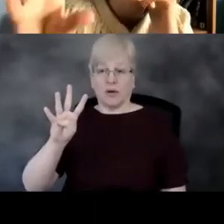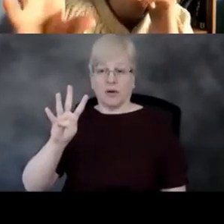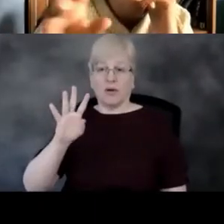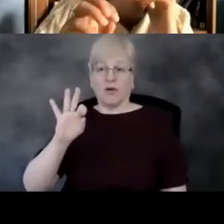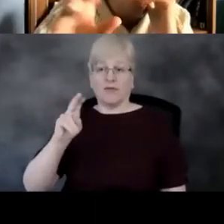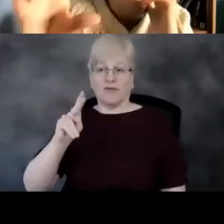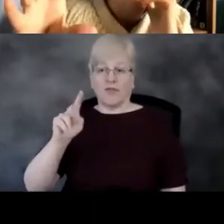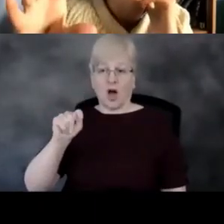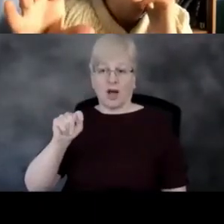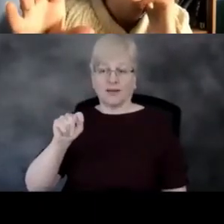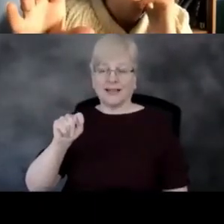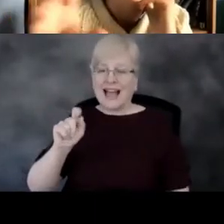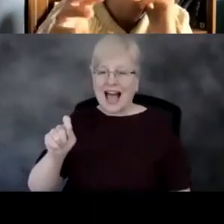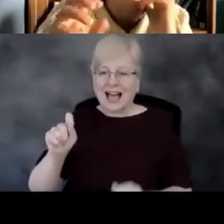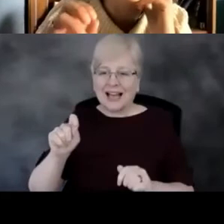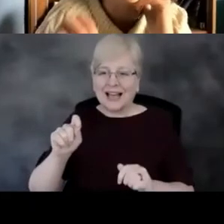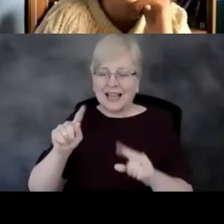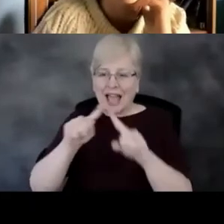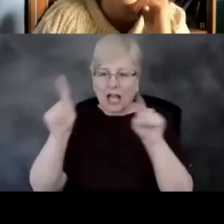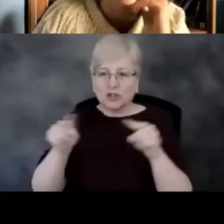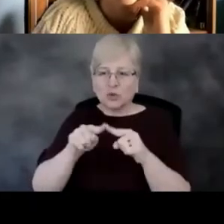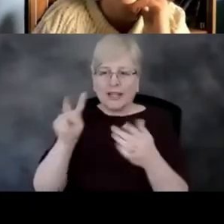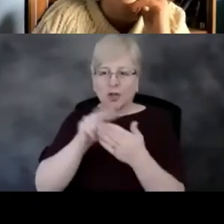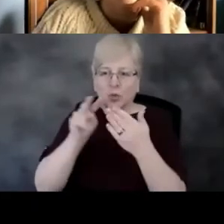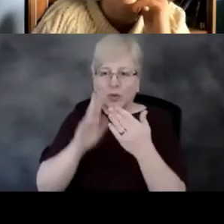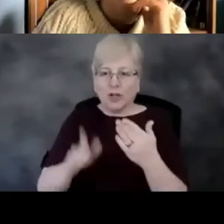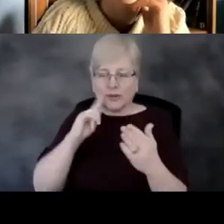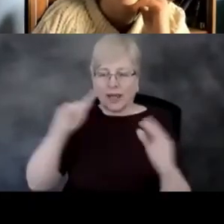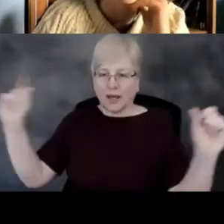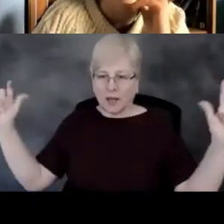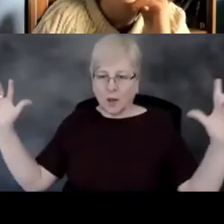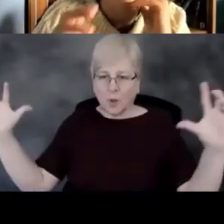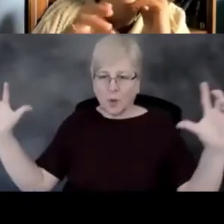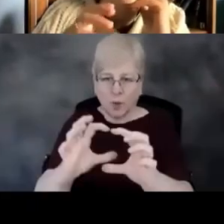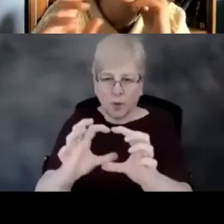reader could resume in on these iPresentation galleries because you will be